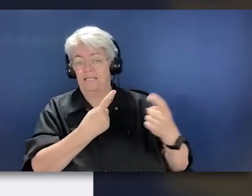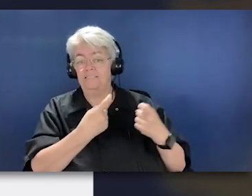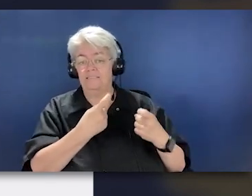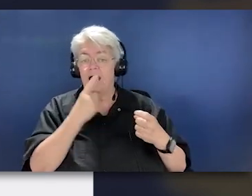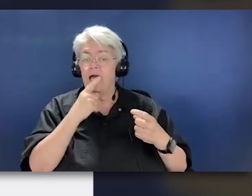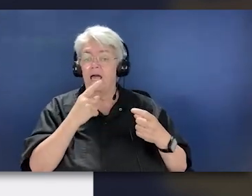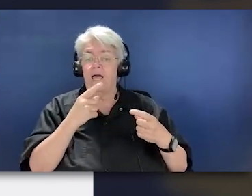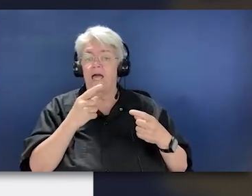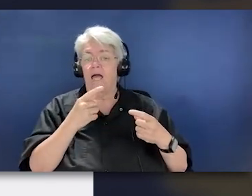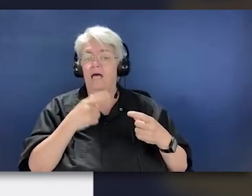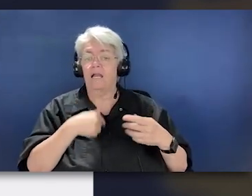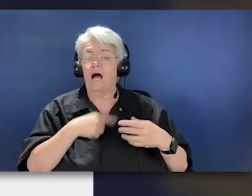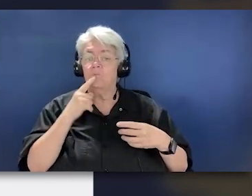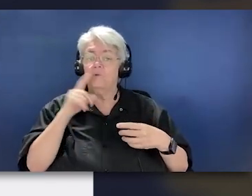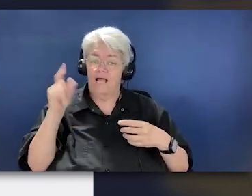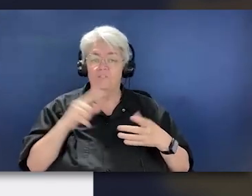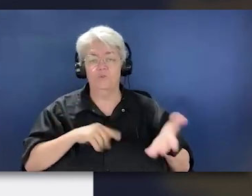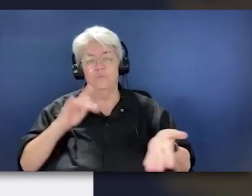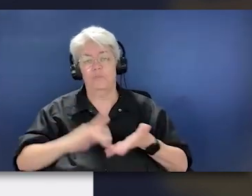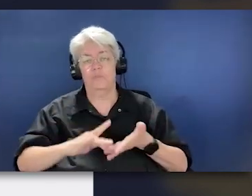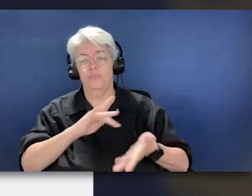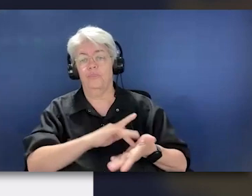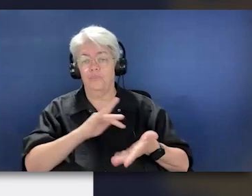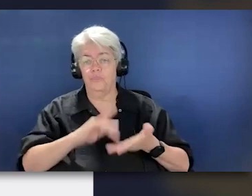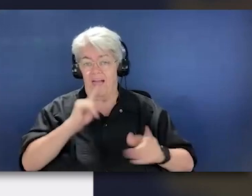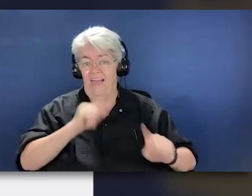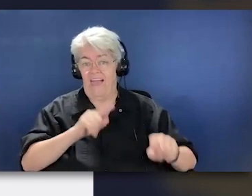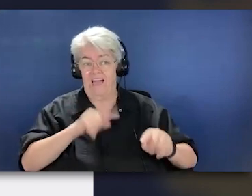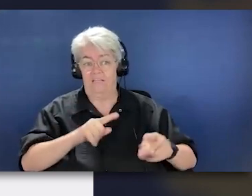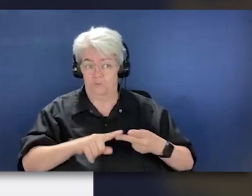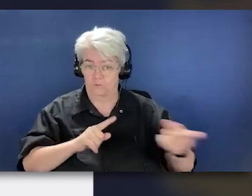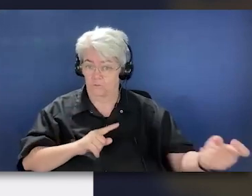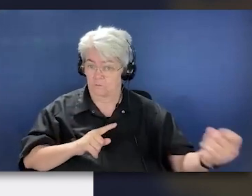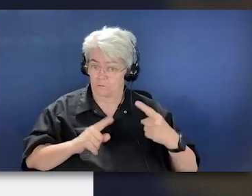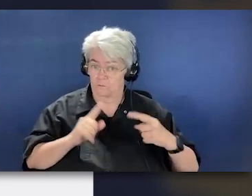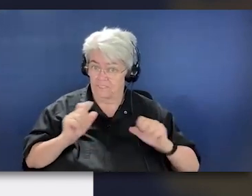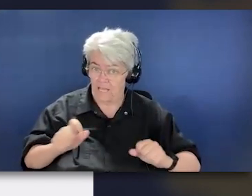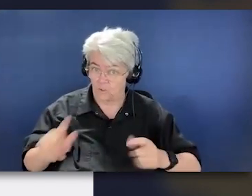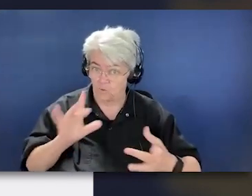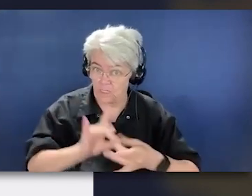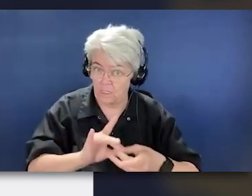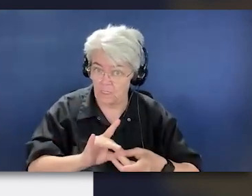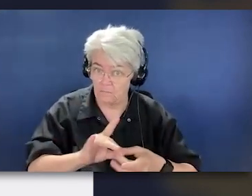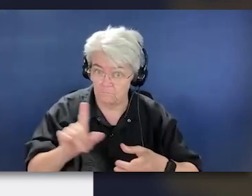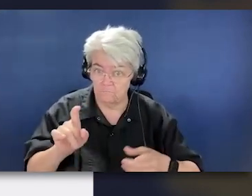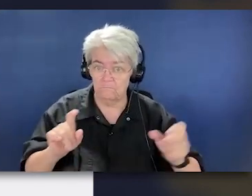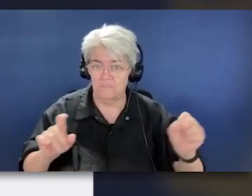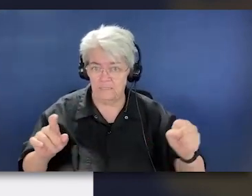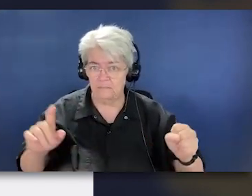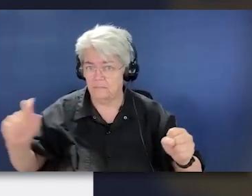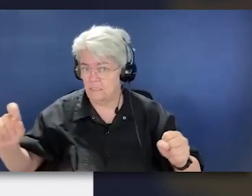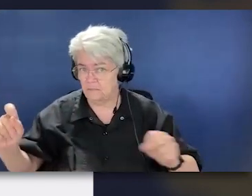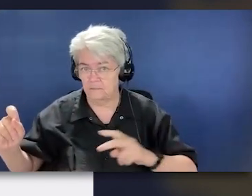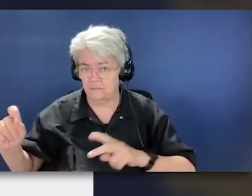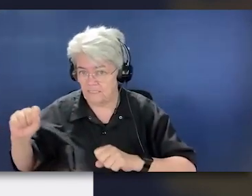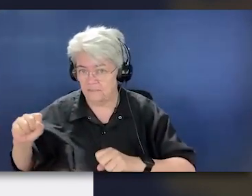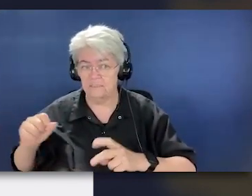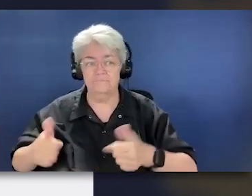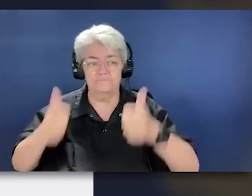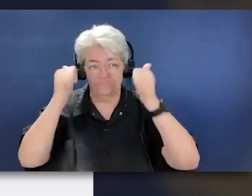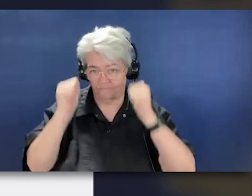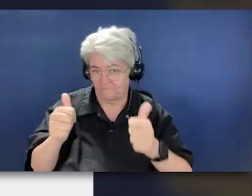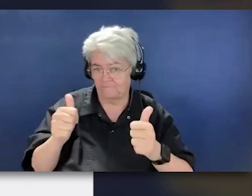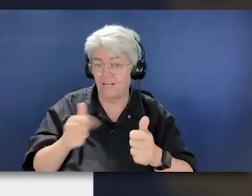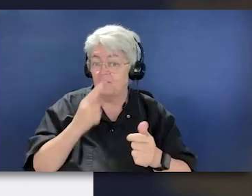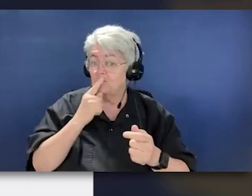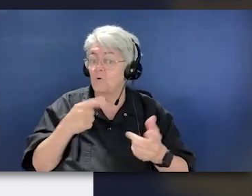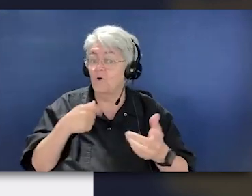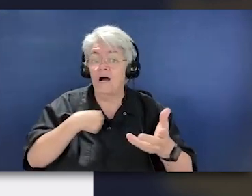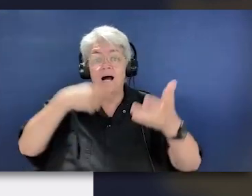throughout the presentation. Are folks able to get in okay? I am going to encourage you to let me